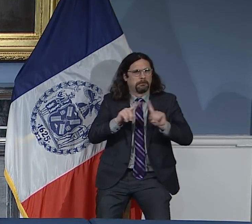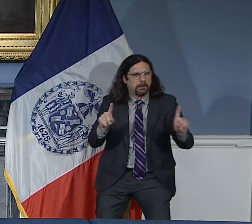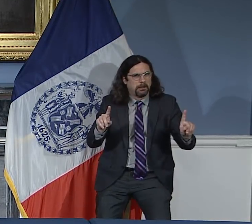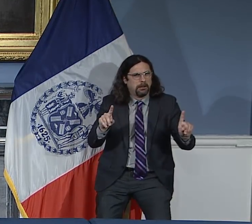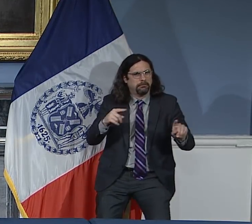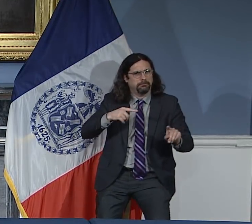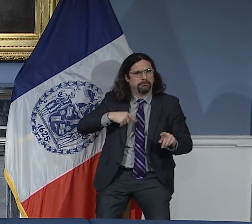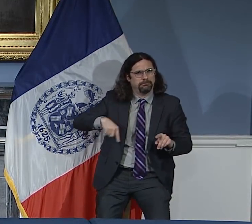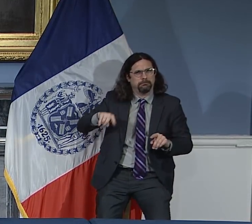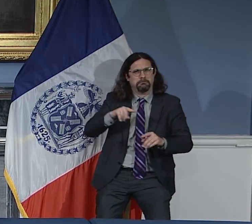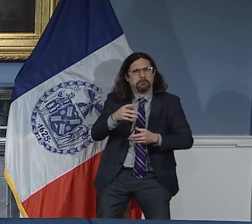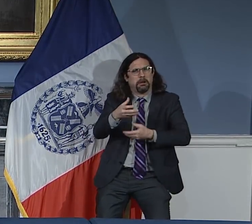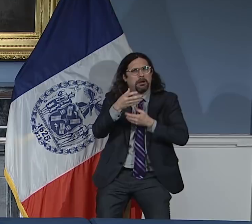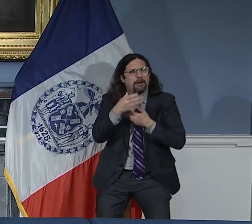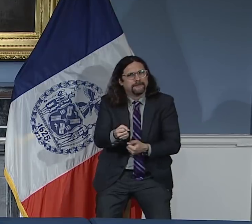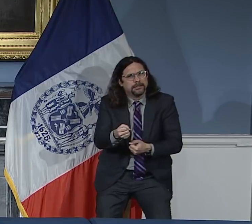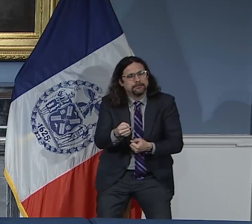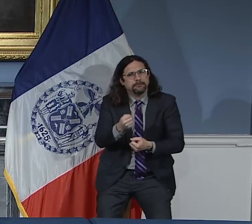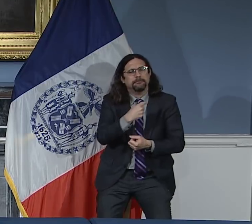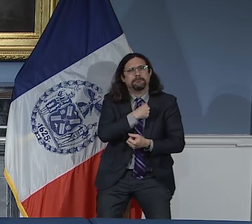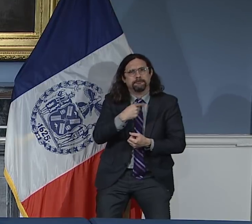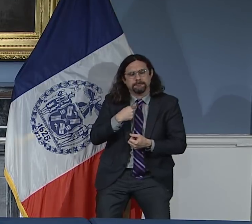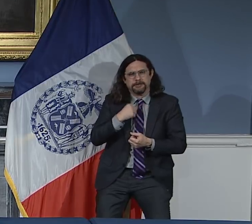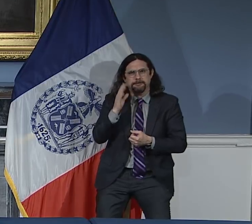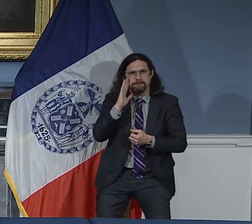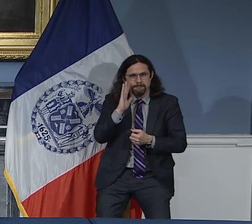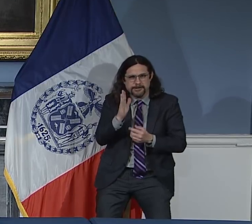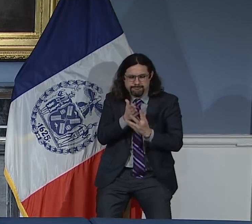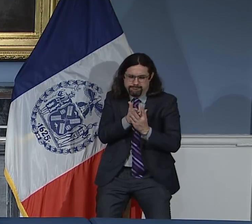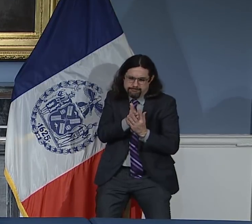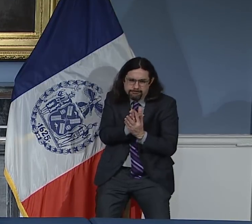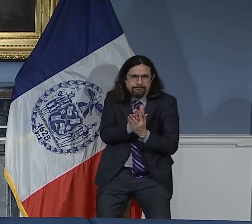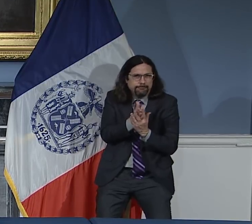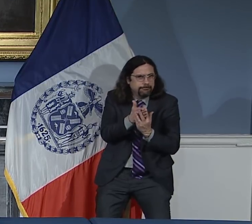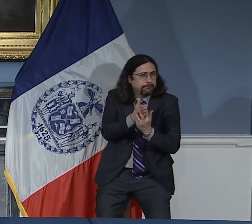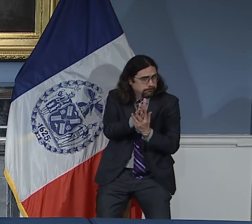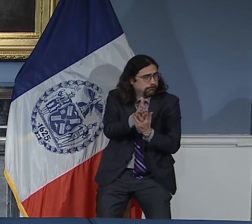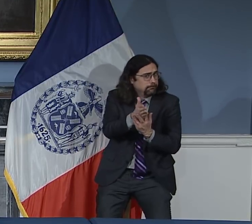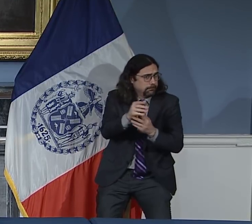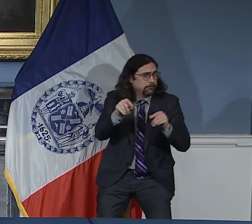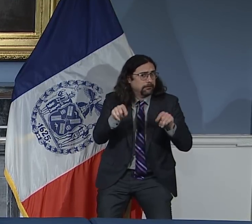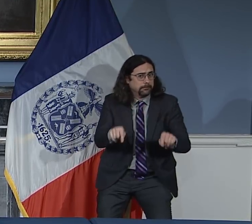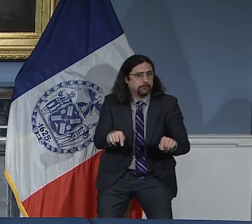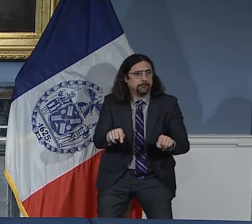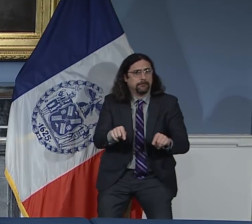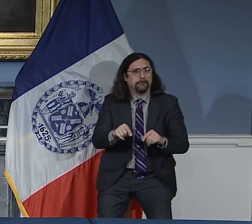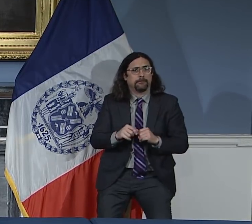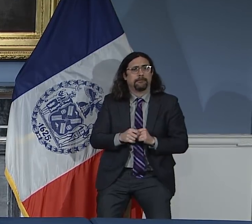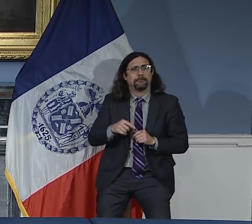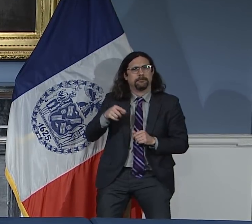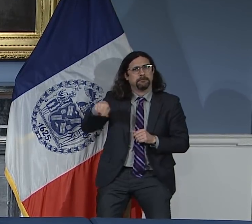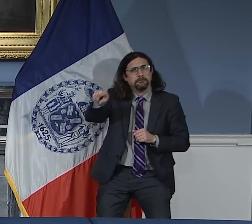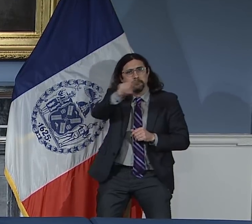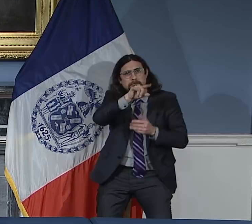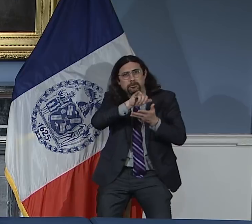I'M ALSO CONFIDENT WE CAN GET THROUGH THAT.